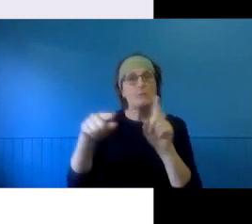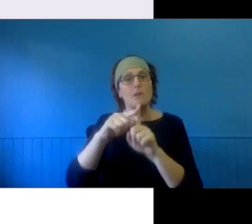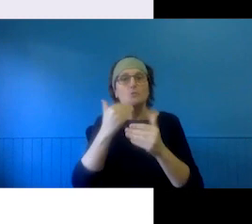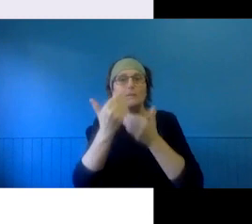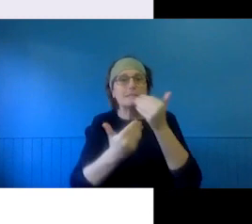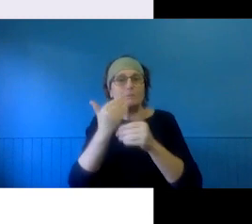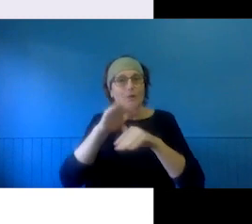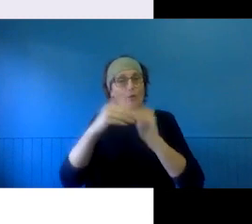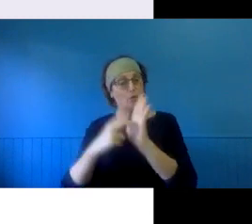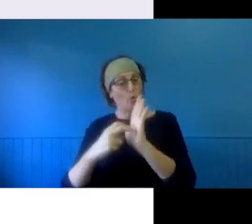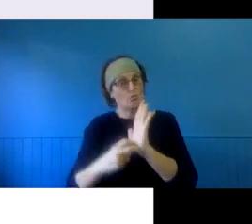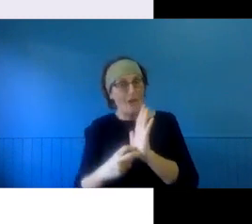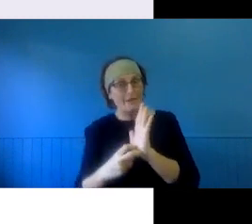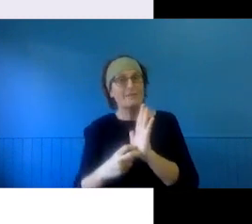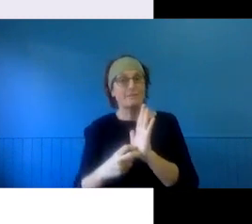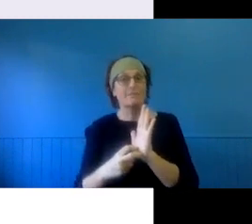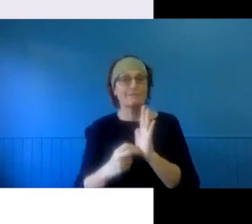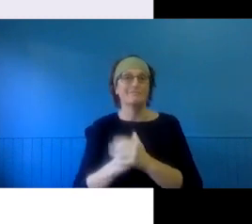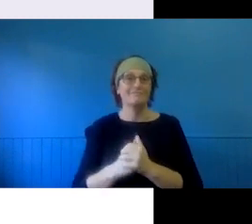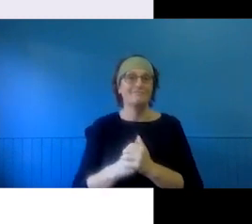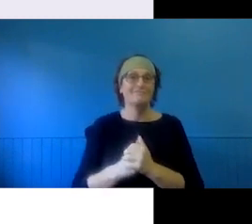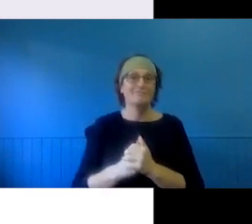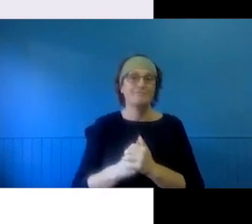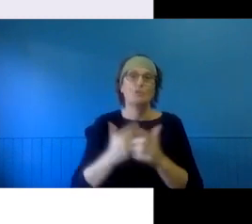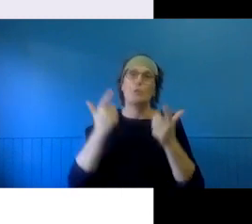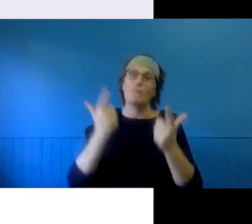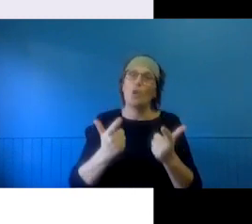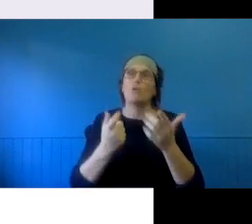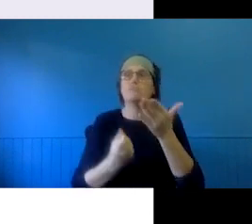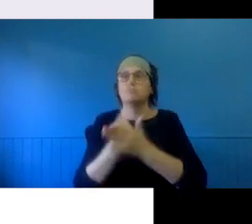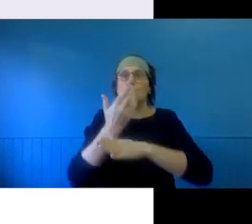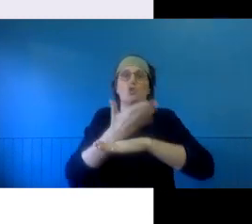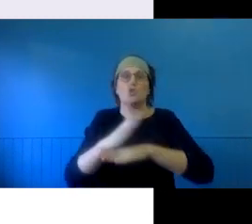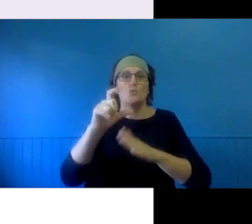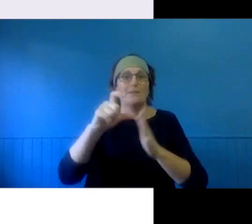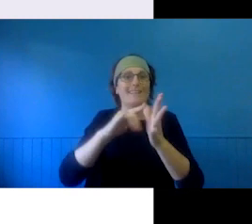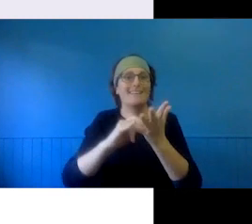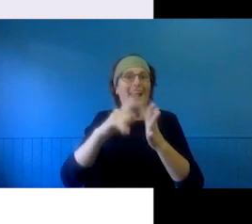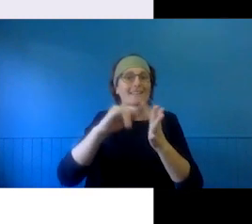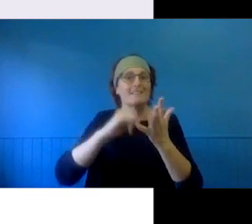were able to get a lot of new case studies in the document. Thanks to